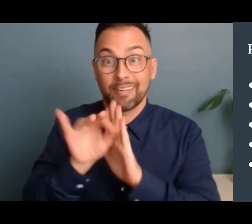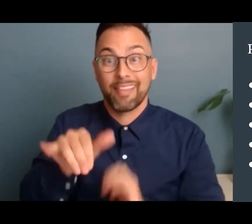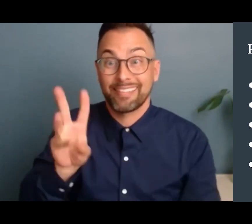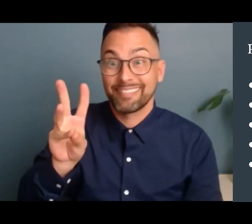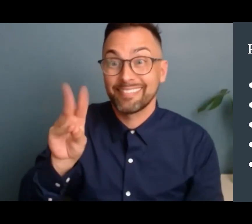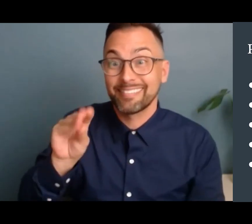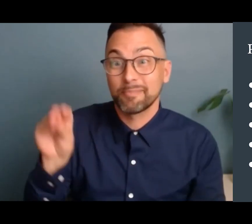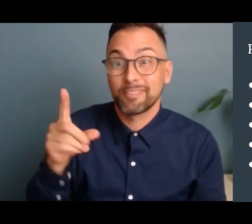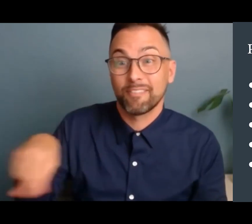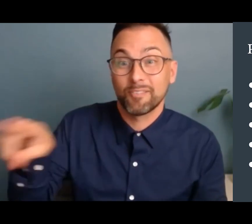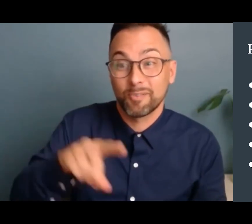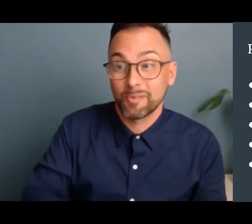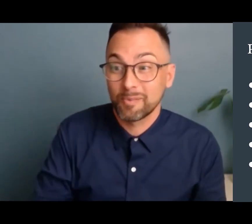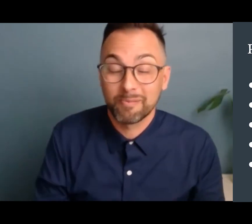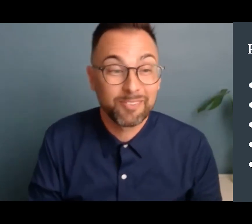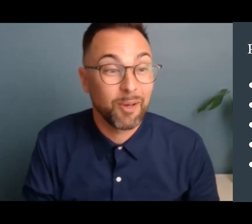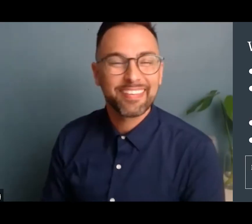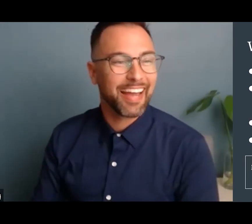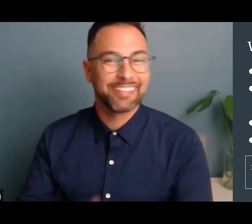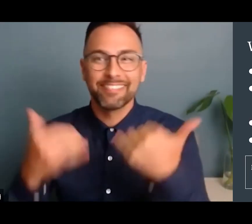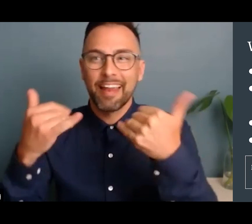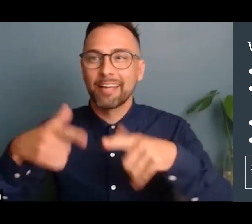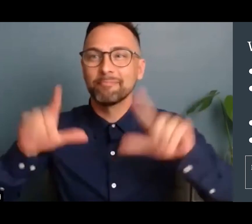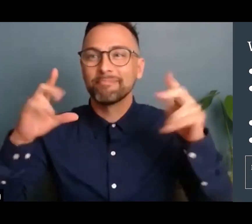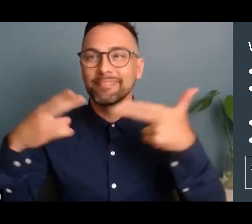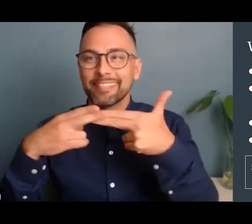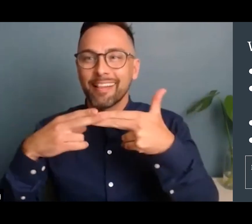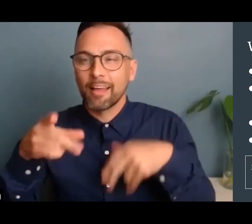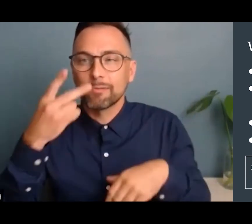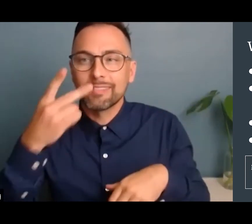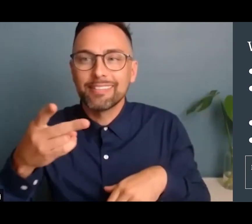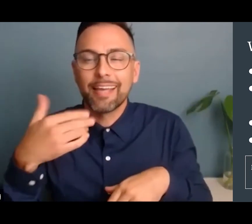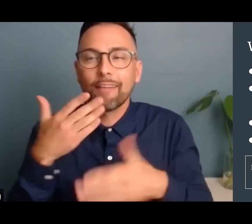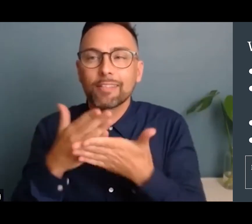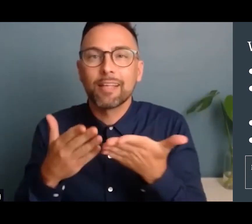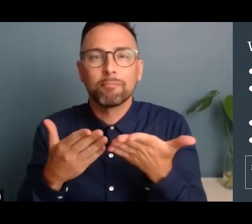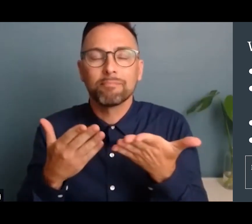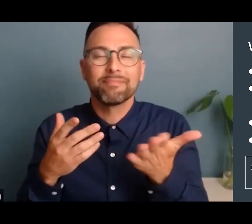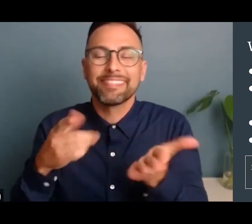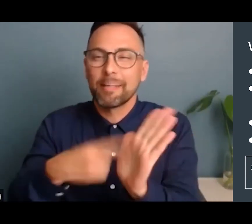60% of you, in fact, chose that option. We've got our final slide up here.